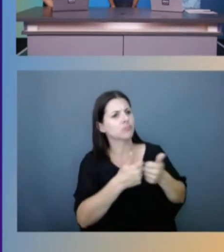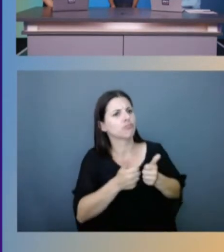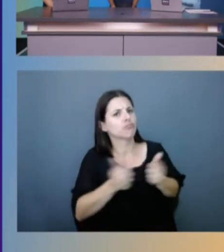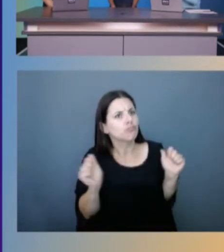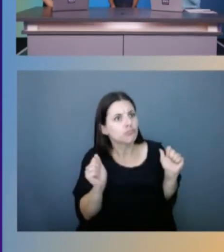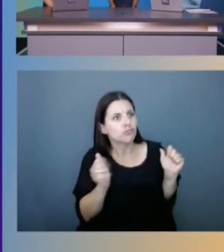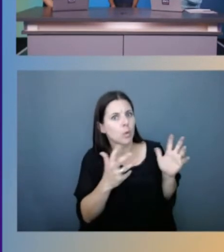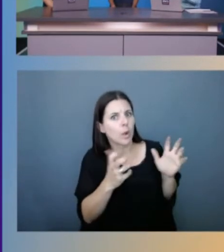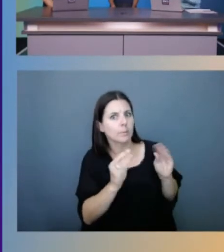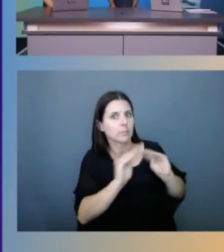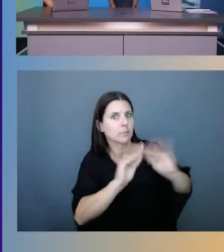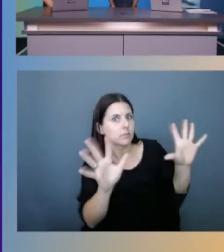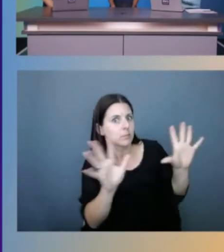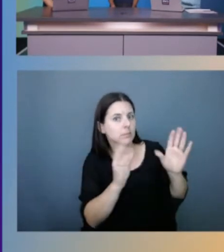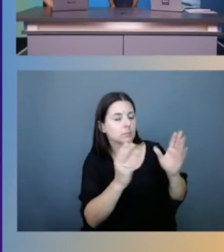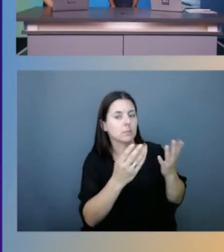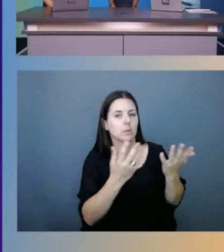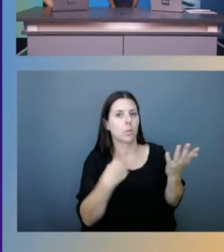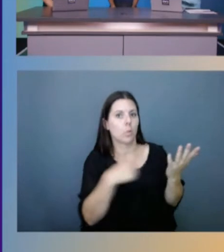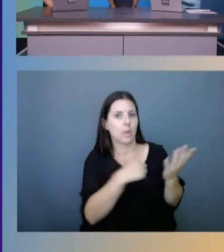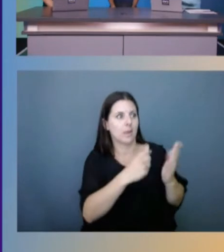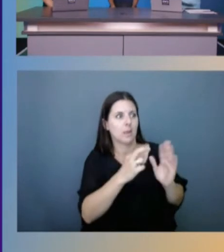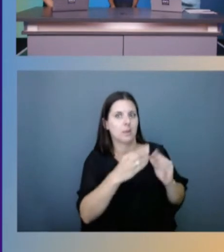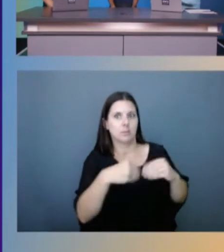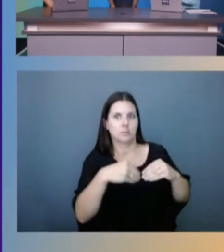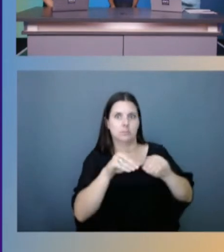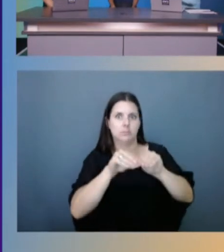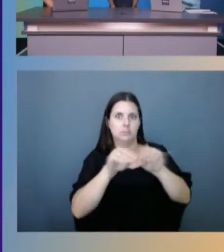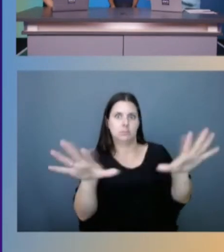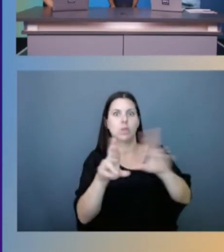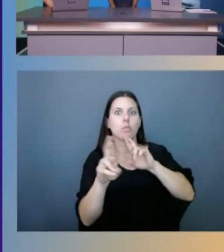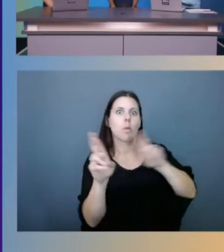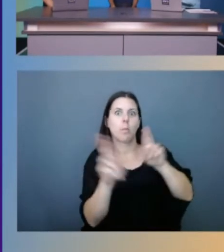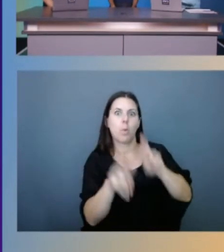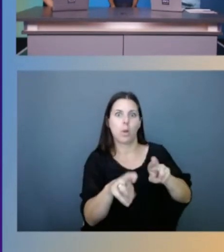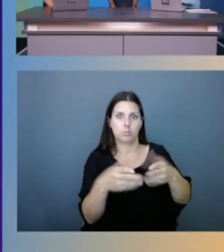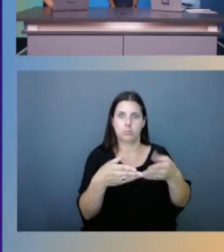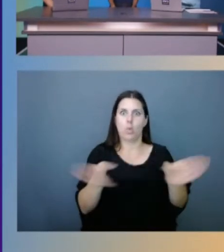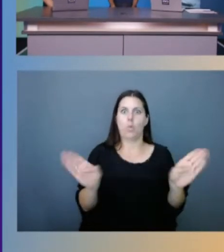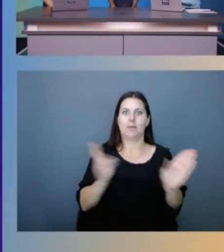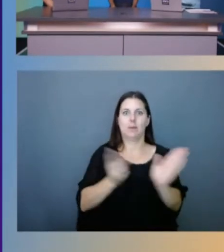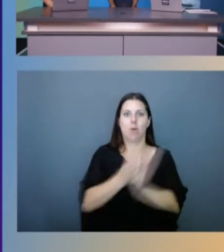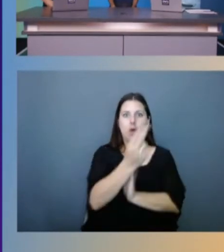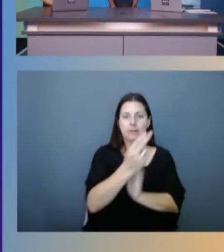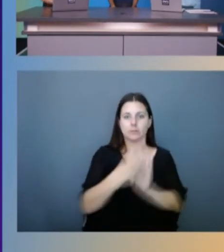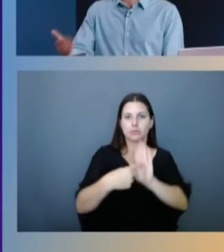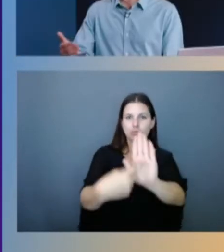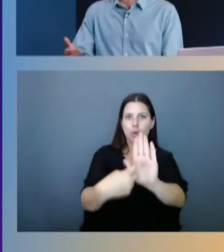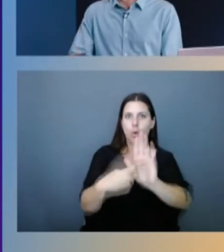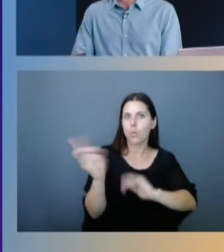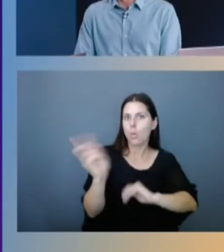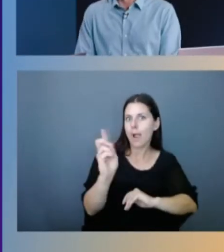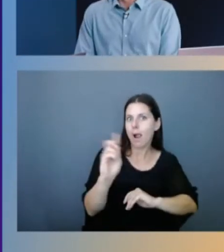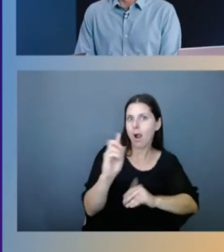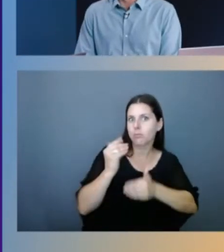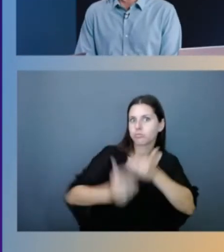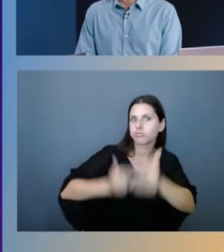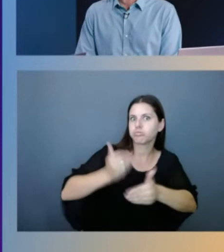We're issuing a report, being pretty open and honest about where we are in terms of our effort and how we're tracking toward that as well.